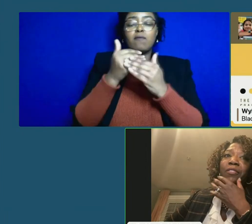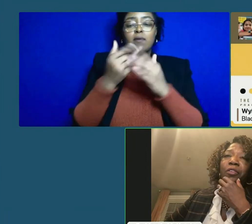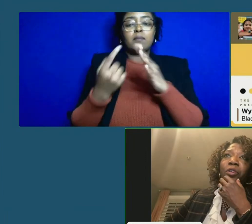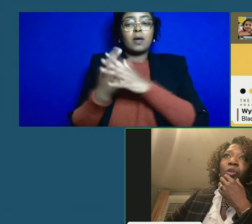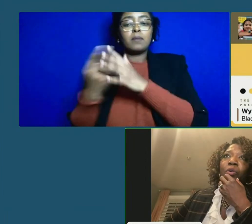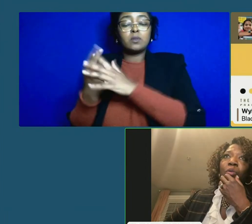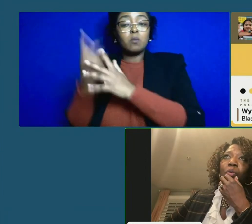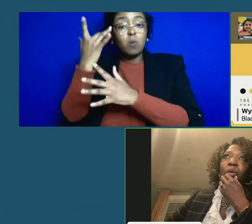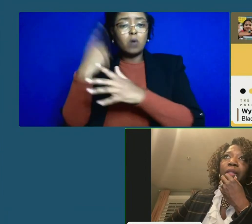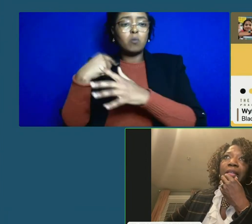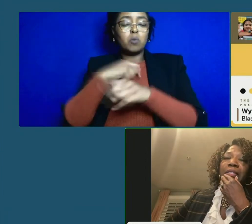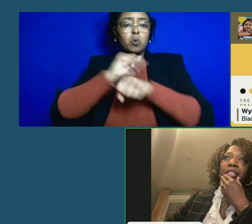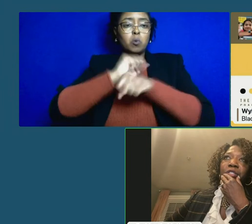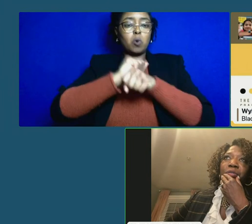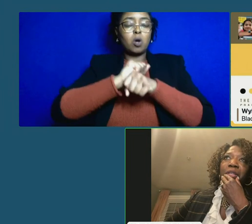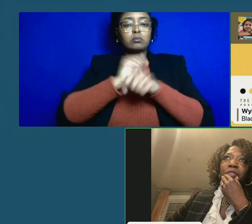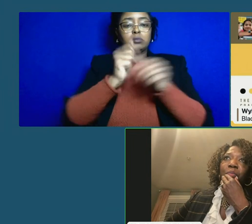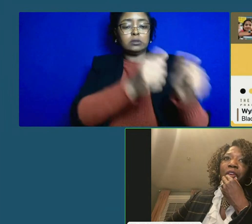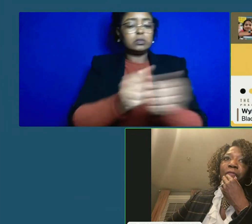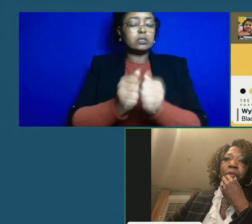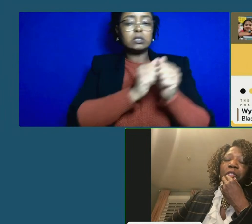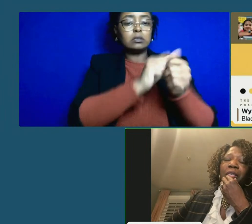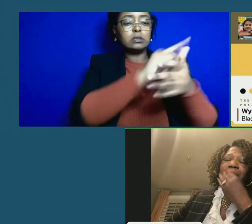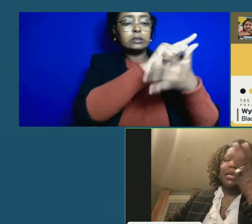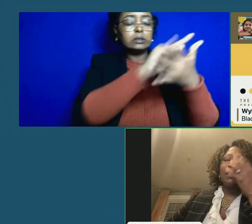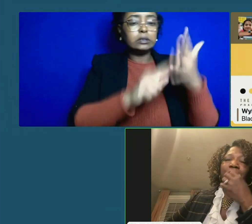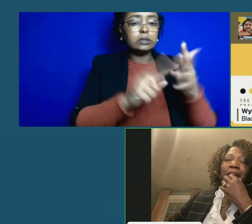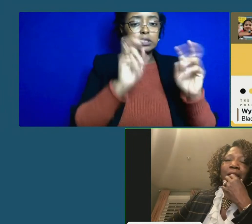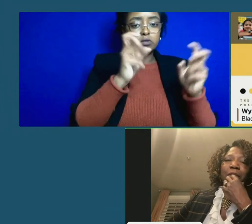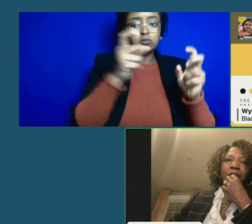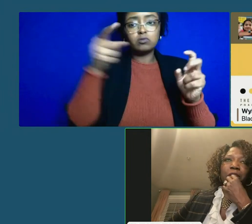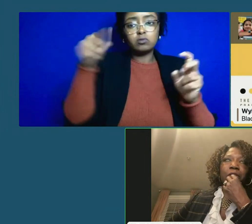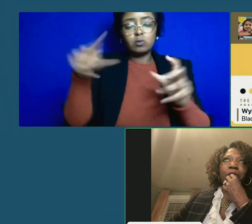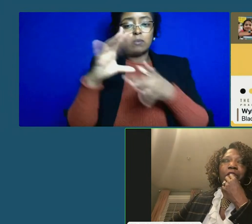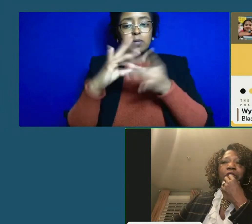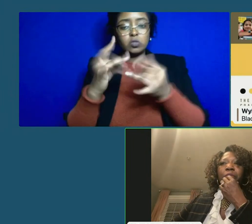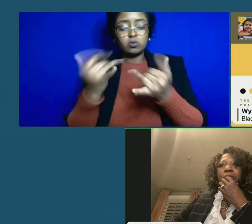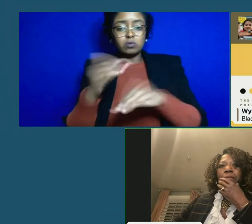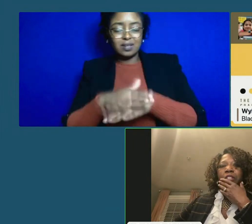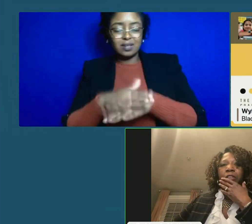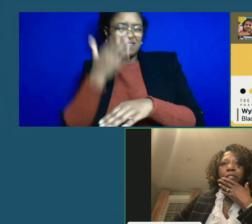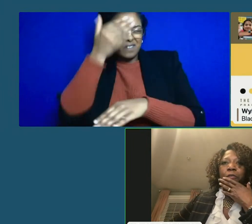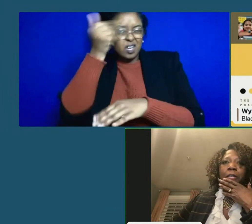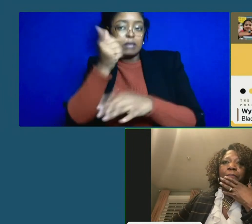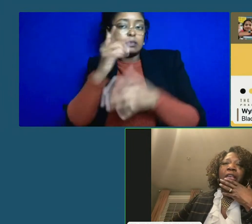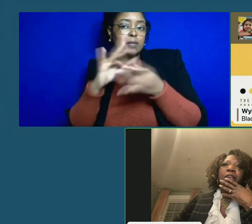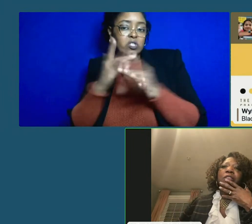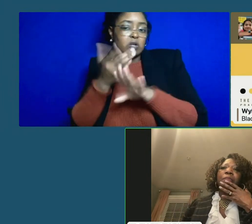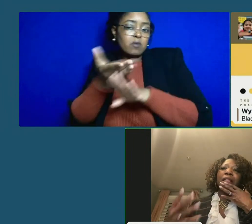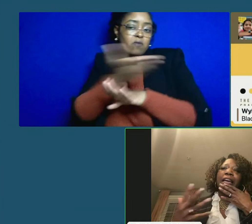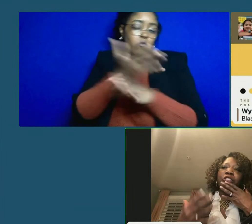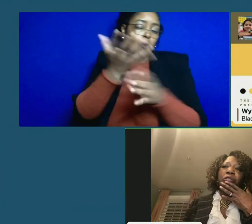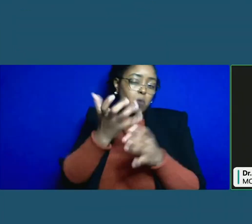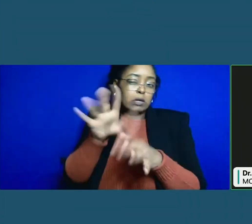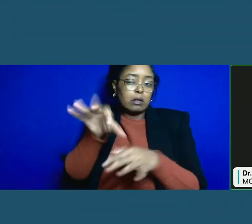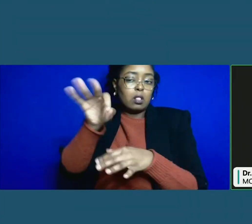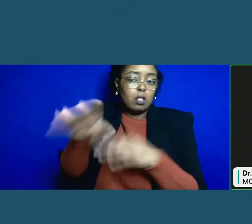know, responses or anything that comes up because we work together on these issues that